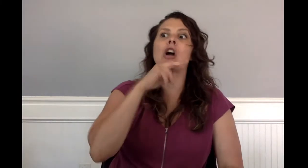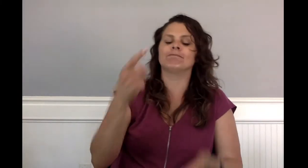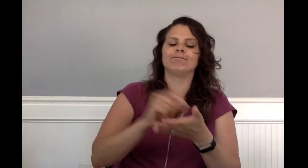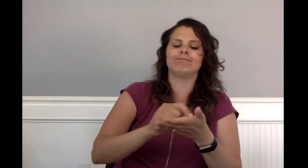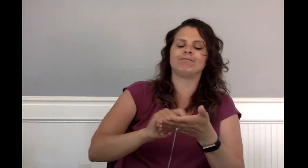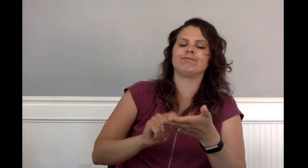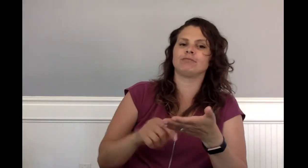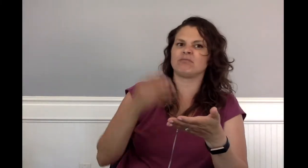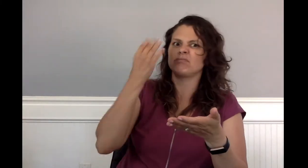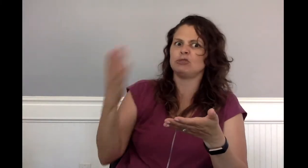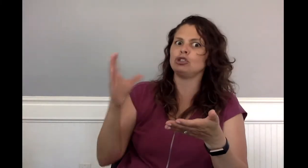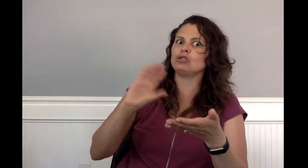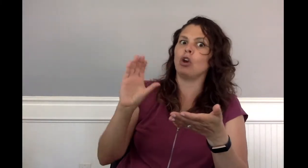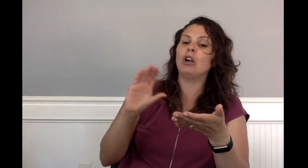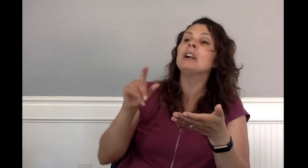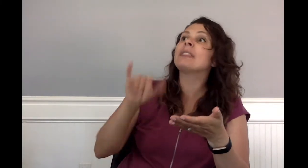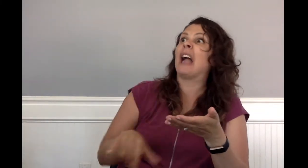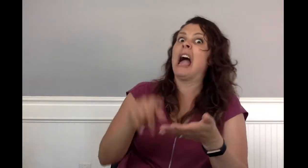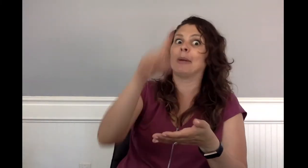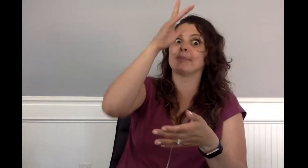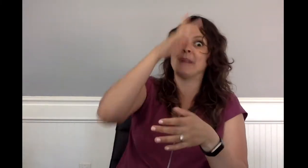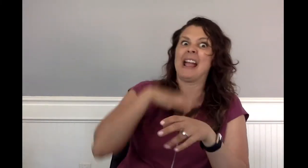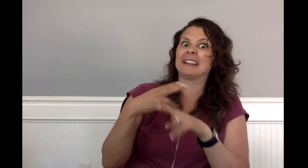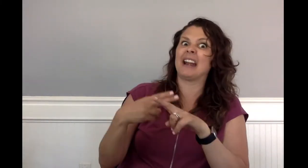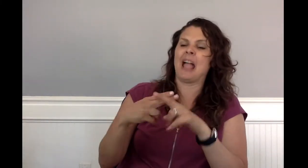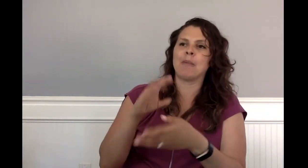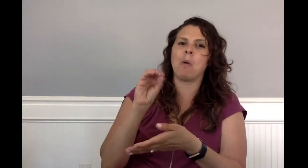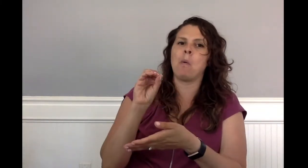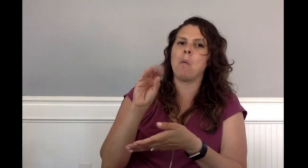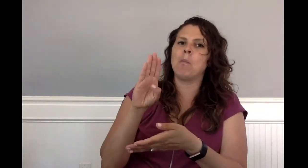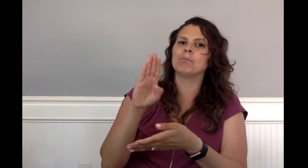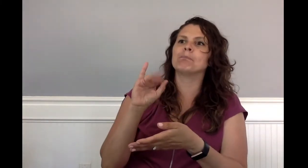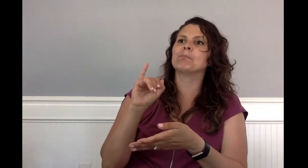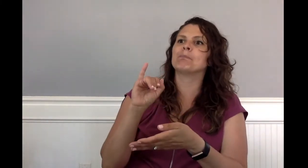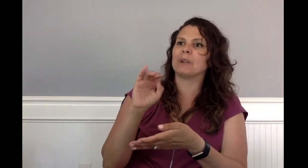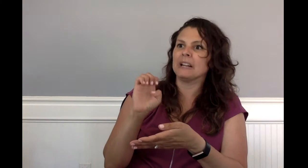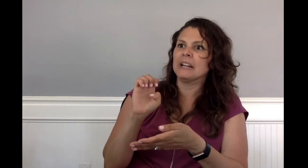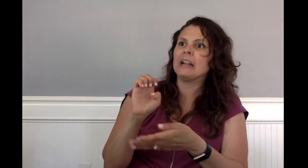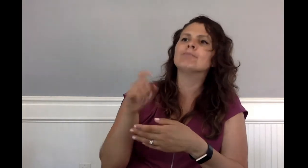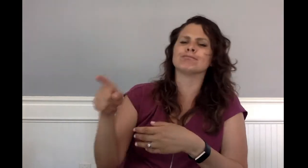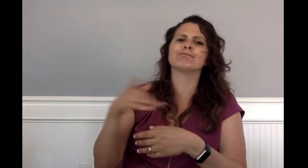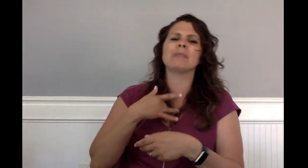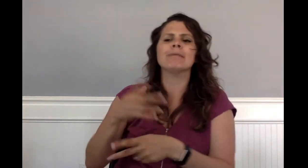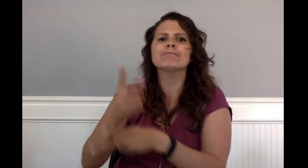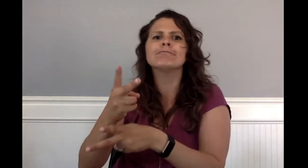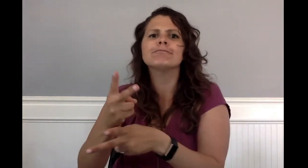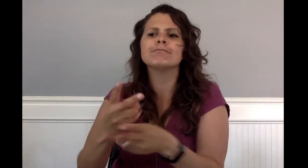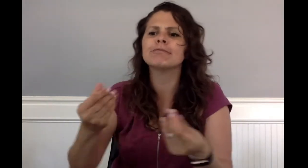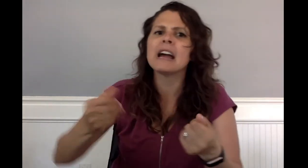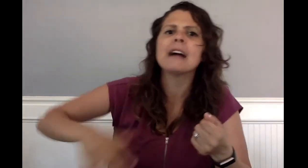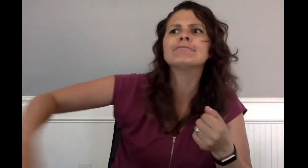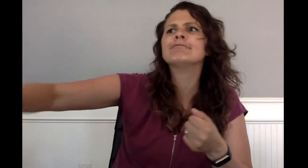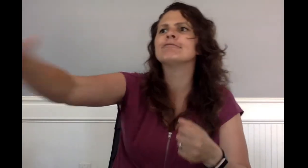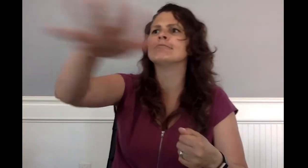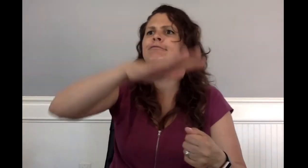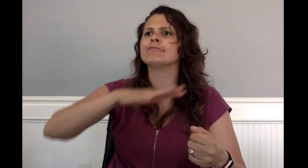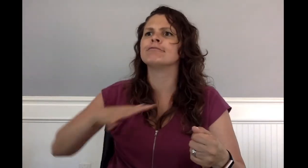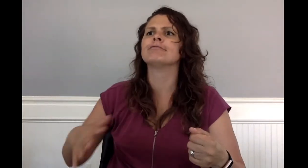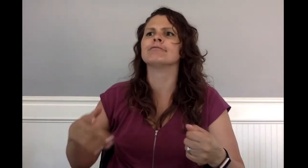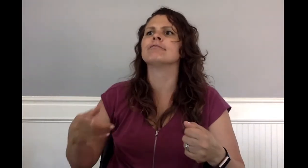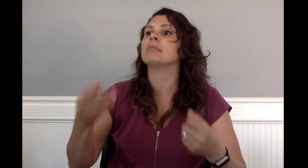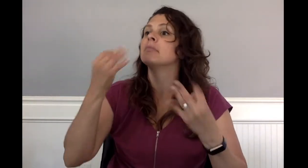“That’s Obie,” Frog wrote. “He’s the castle caretaker.